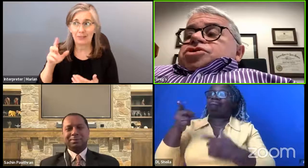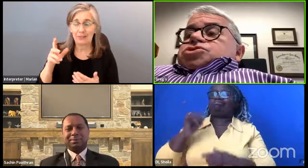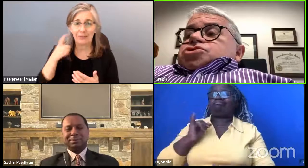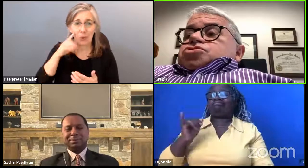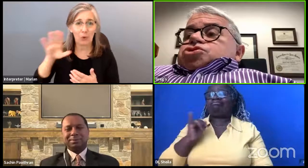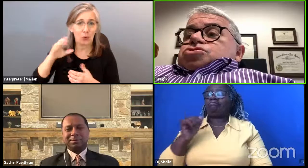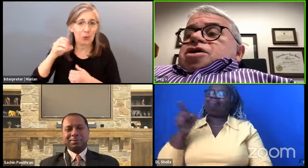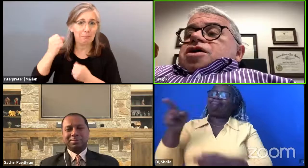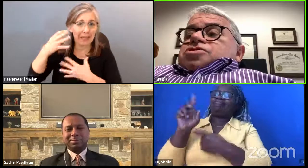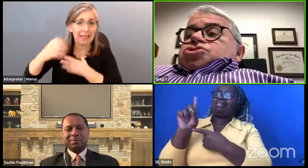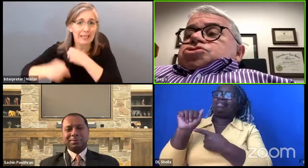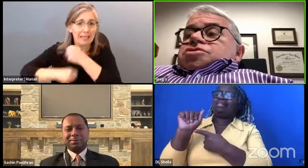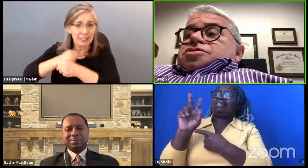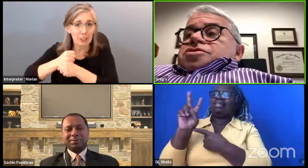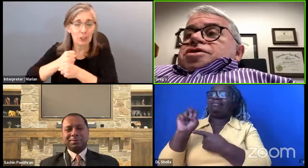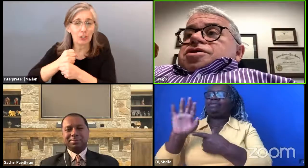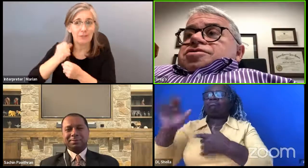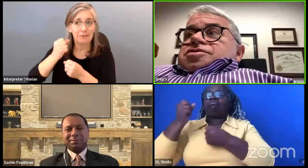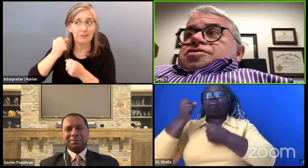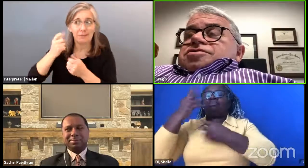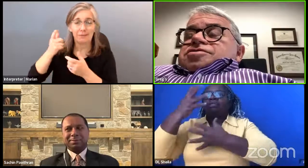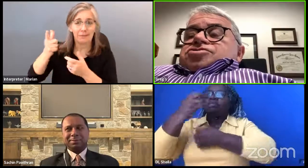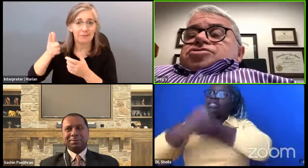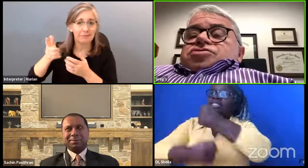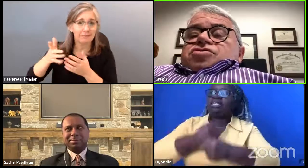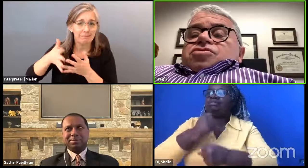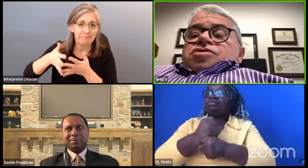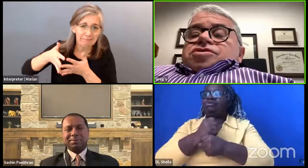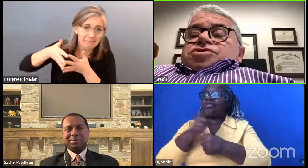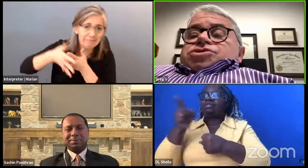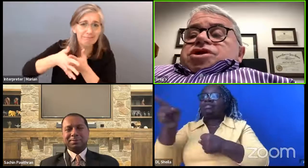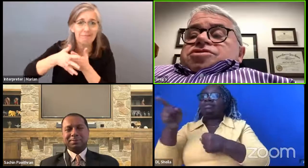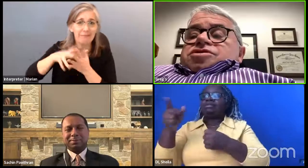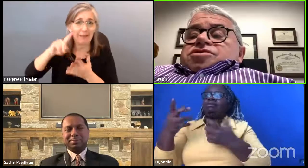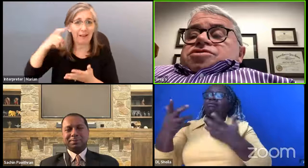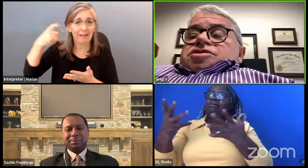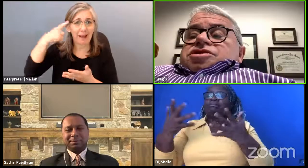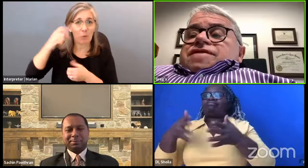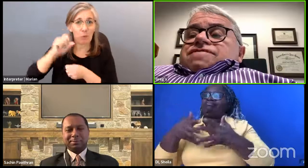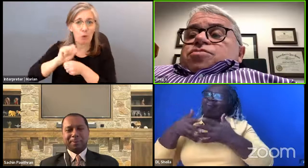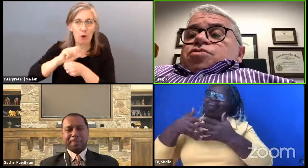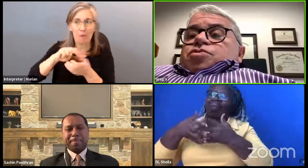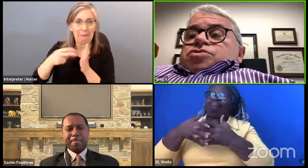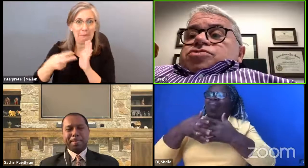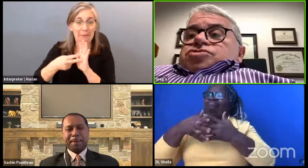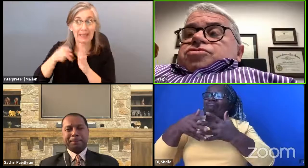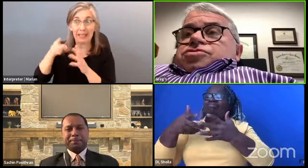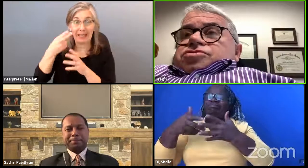so the institutional knowledge and his skillset that he leaves the Board with is going to